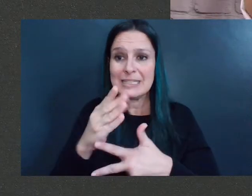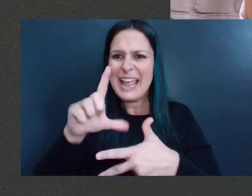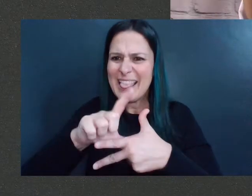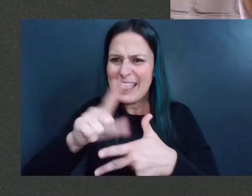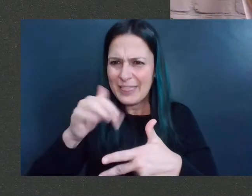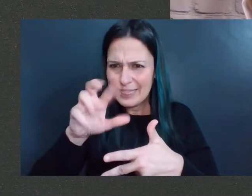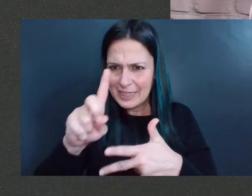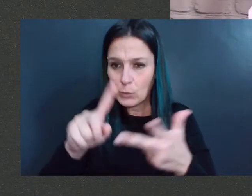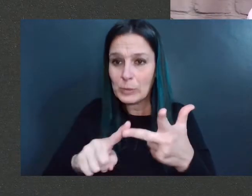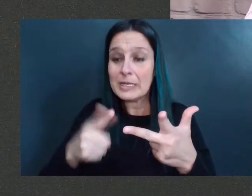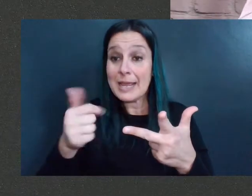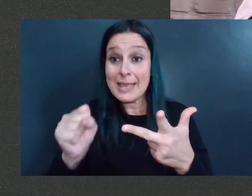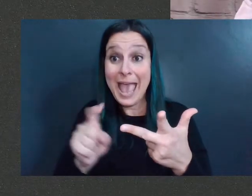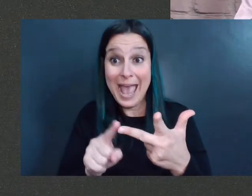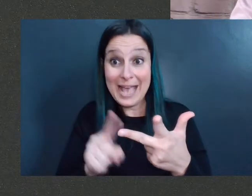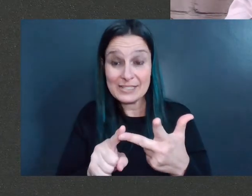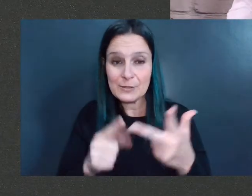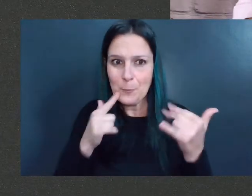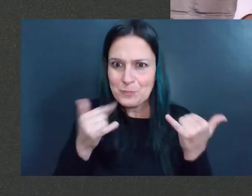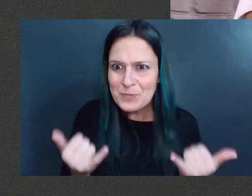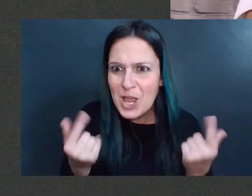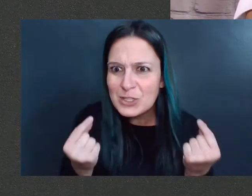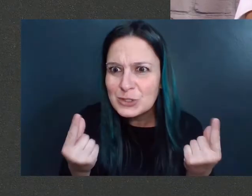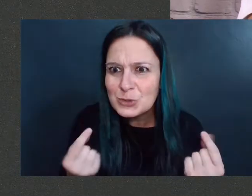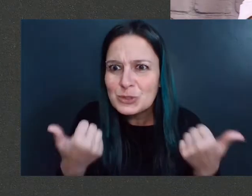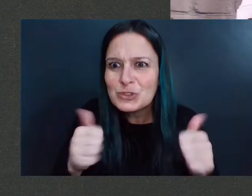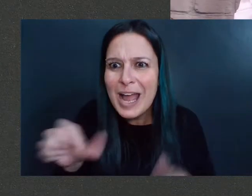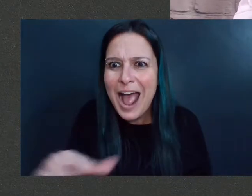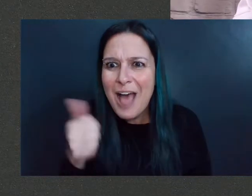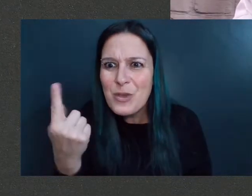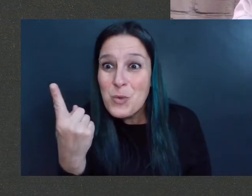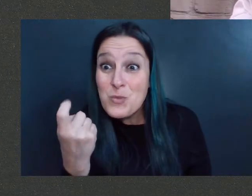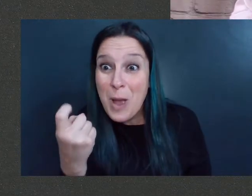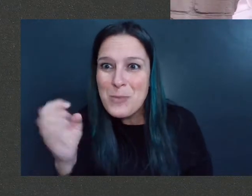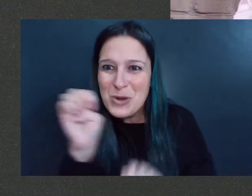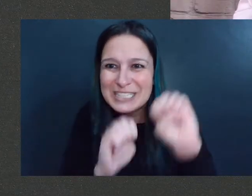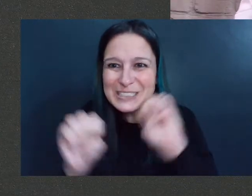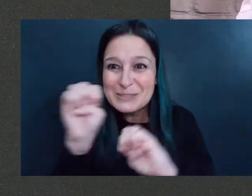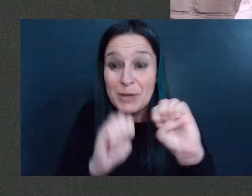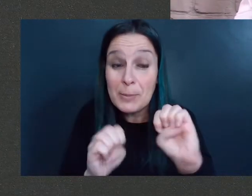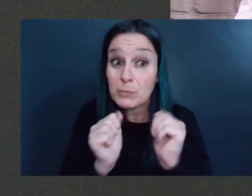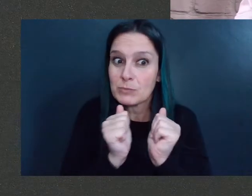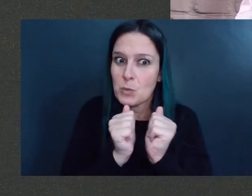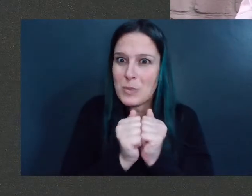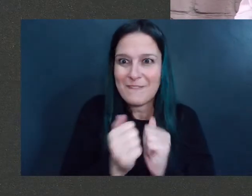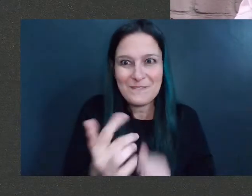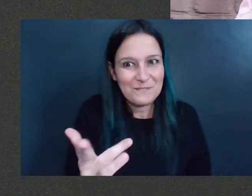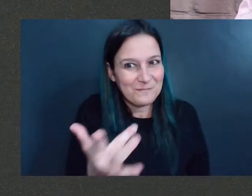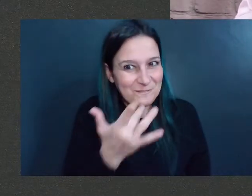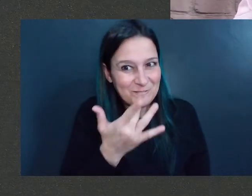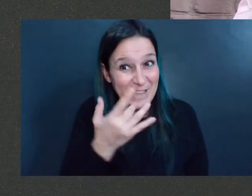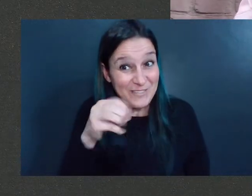Well, we're going to try to do another experiment with our favorite ingredients.